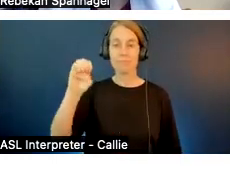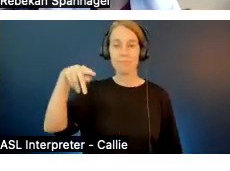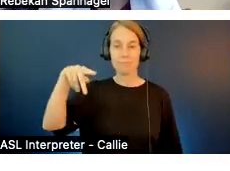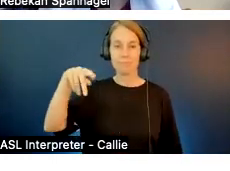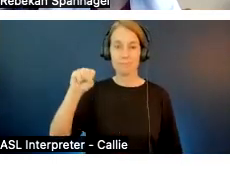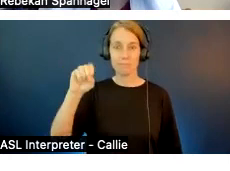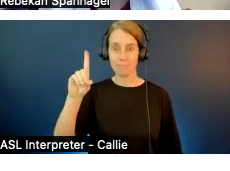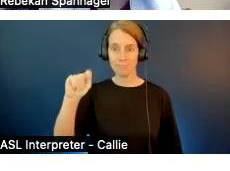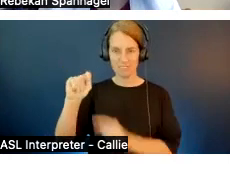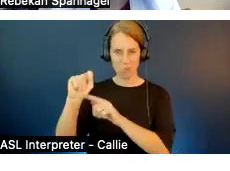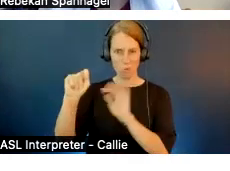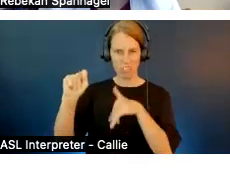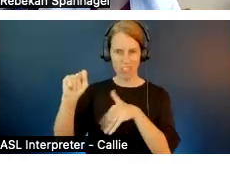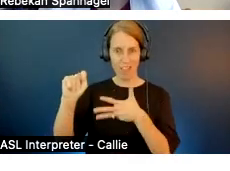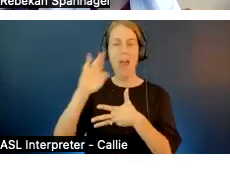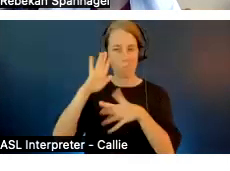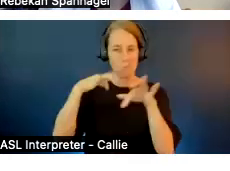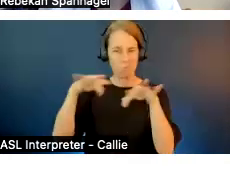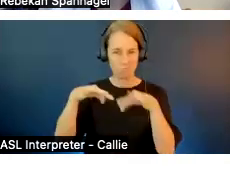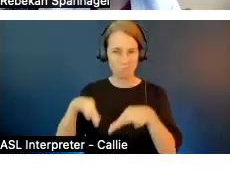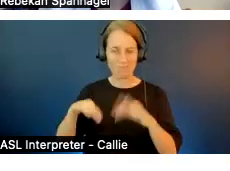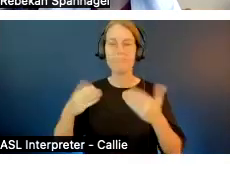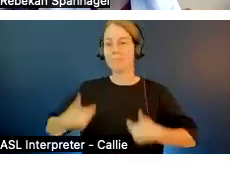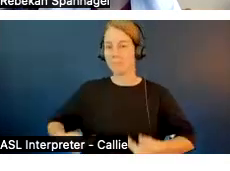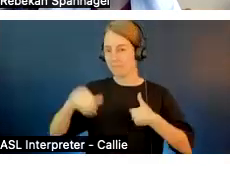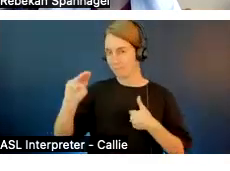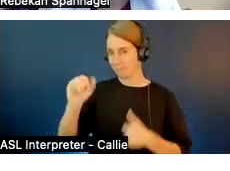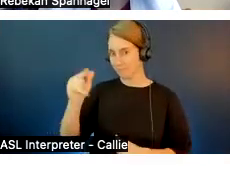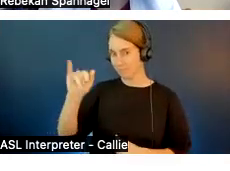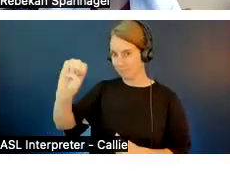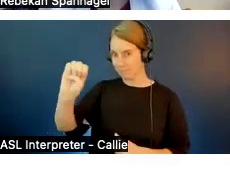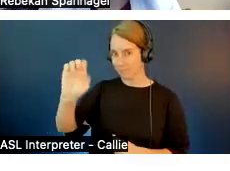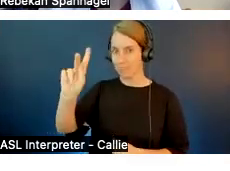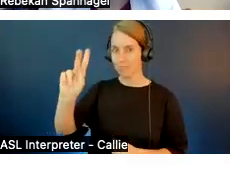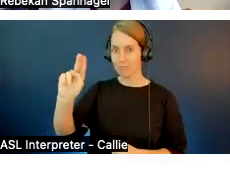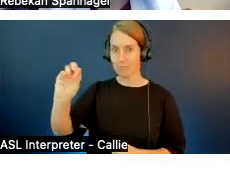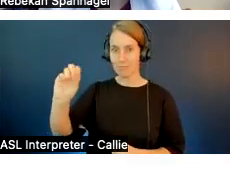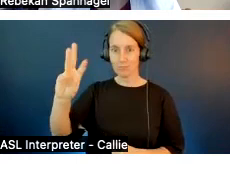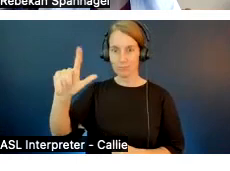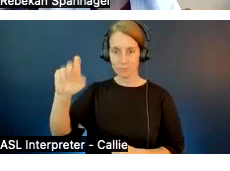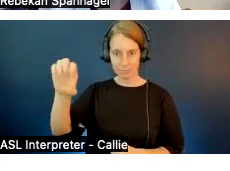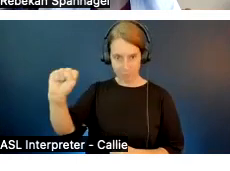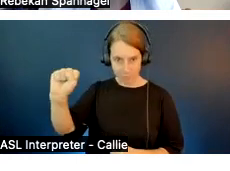knowles and i will be the host today just a few housekeeping things for you thank you for coming